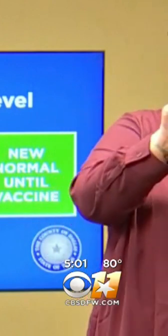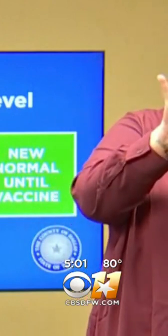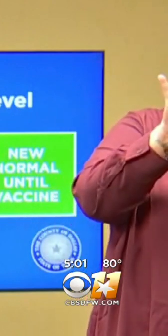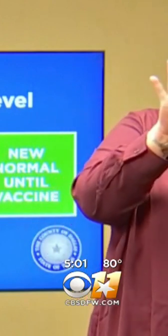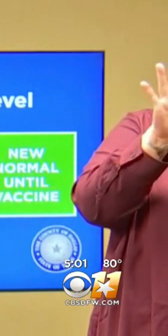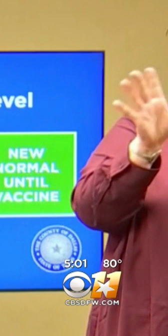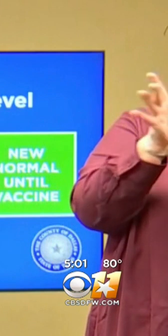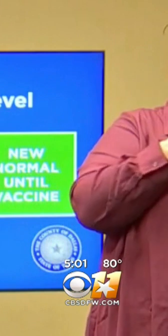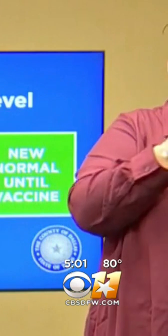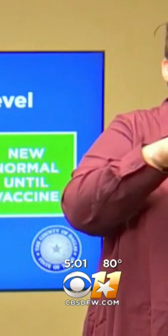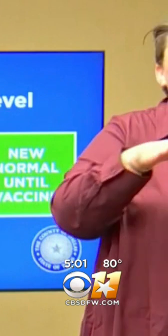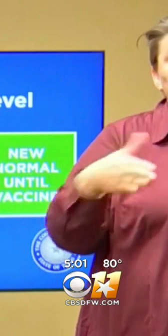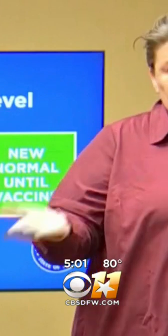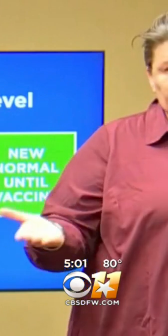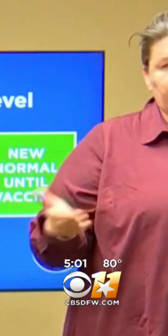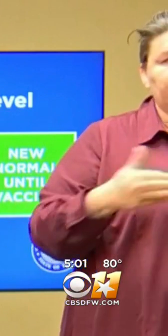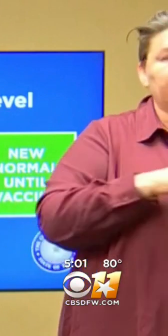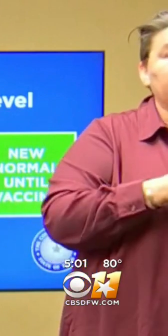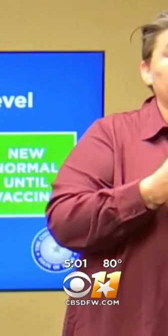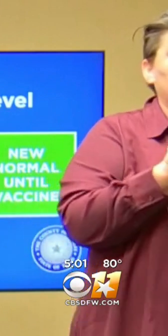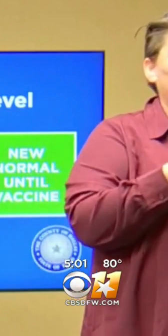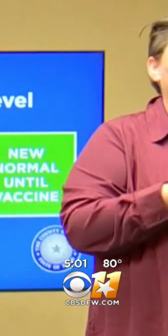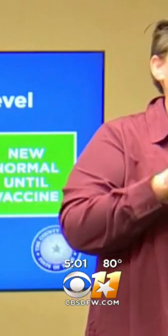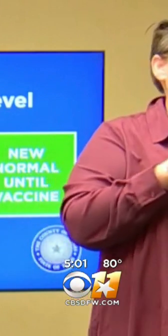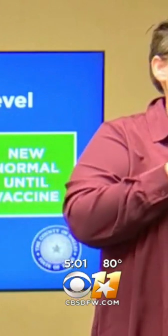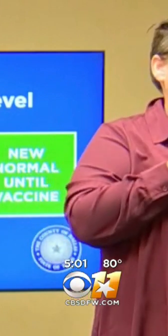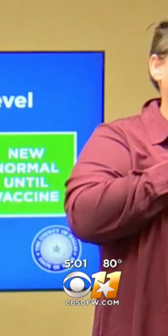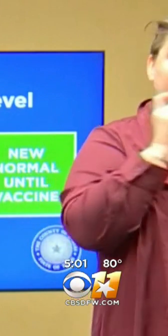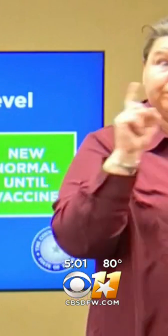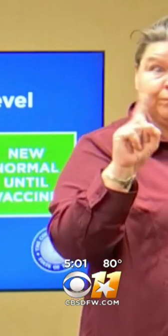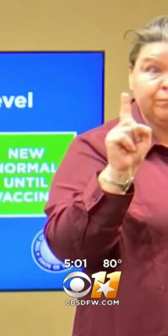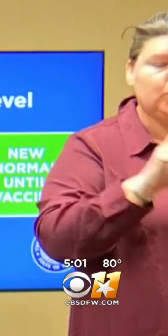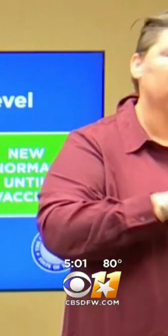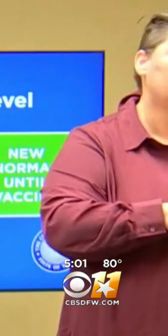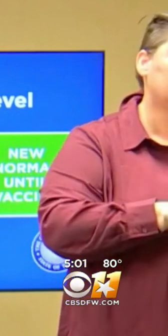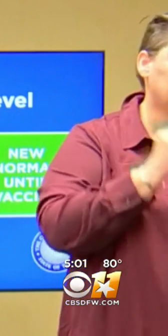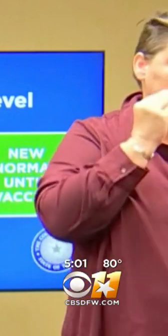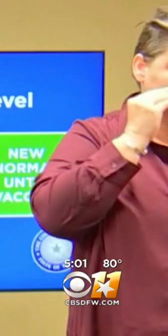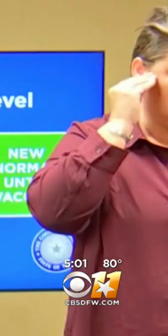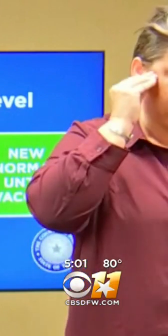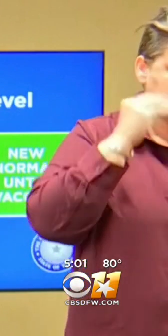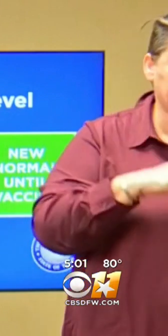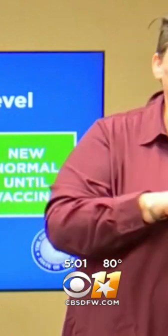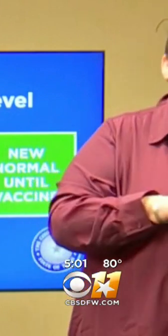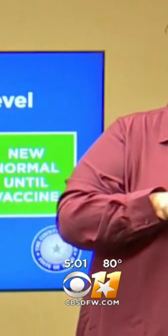HE ALSO UNVEILED A COLOR CODED SYSTEM WITH THE HELP OF DOCTORS.